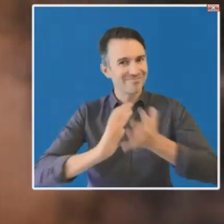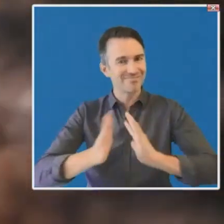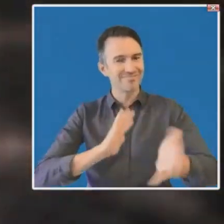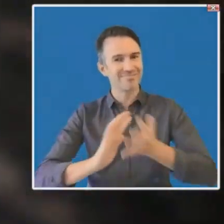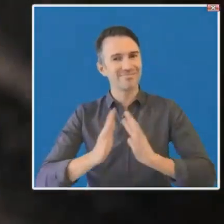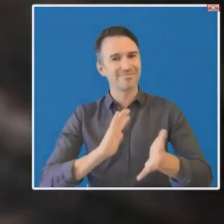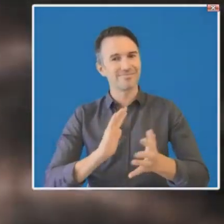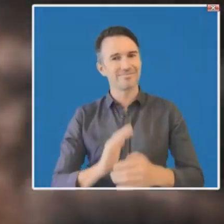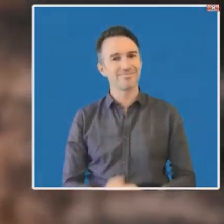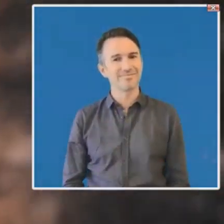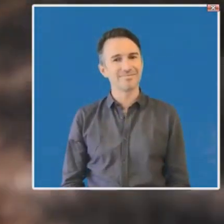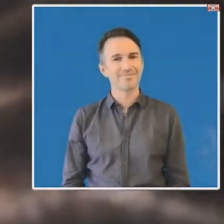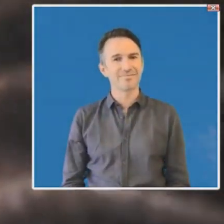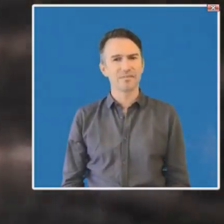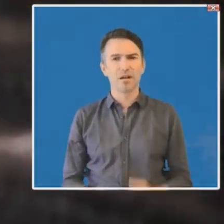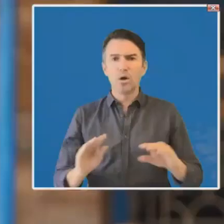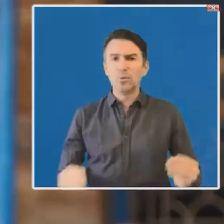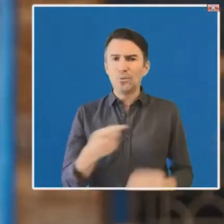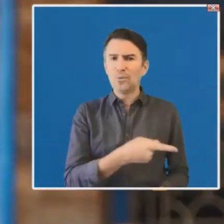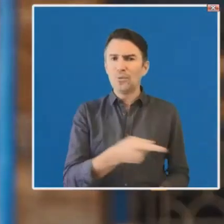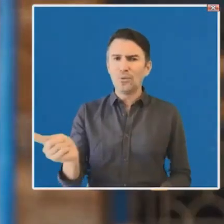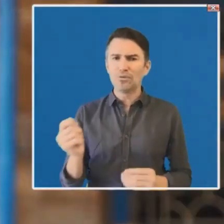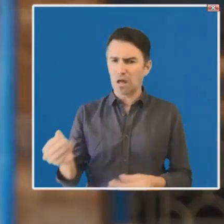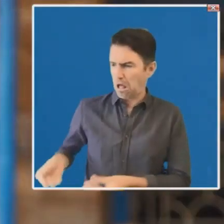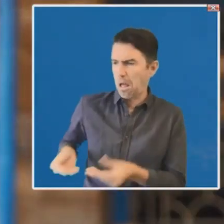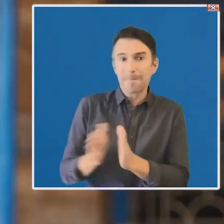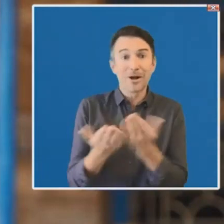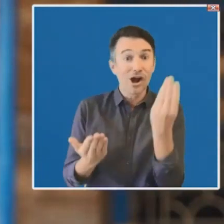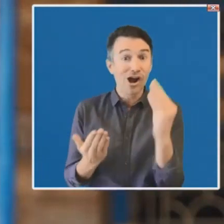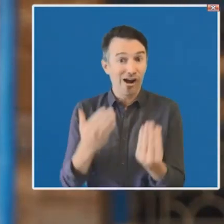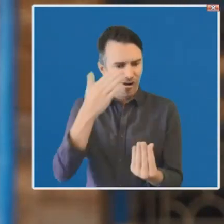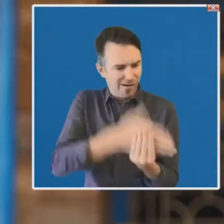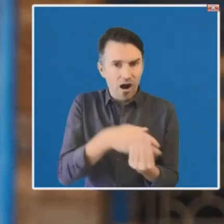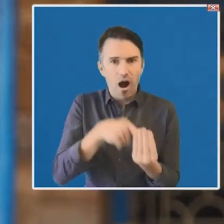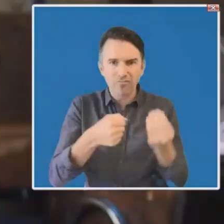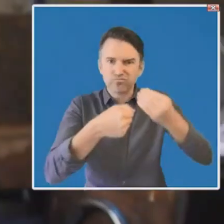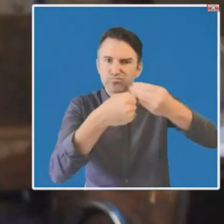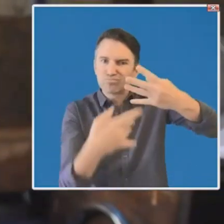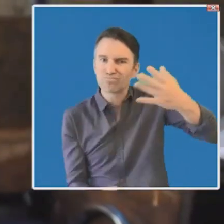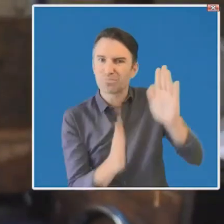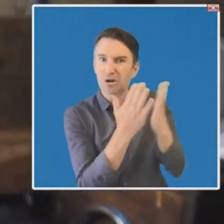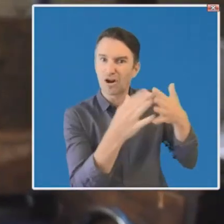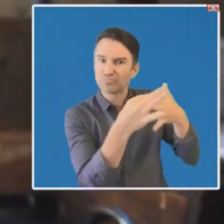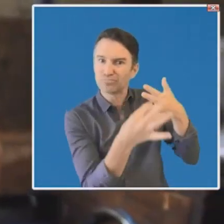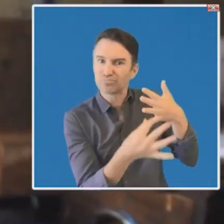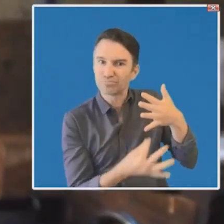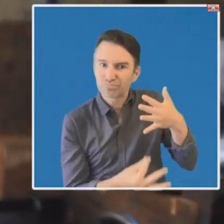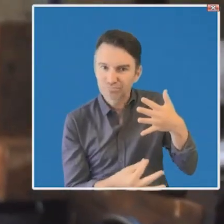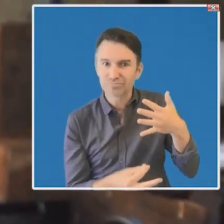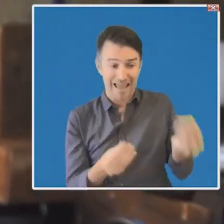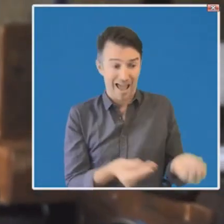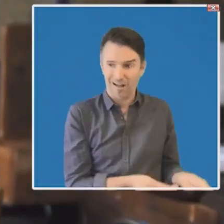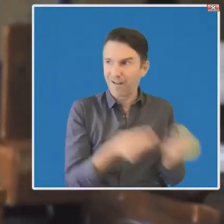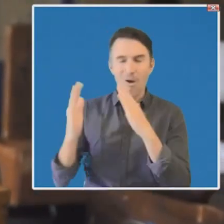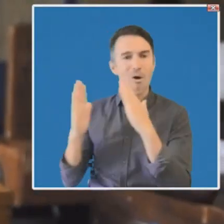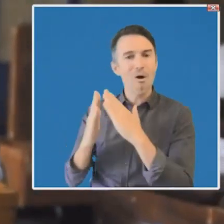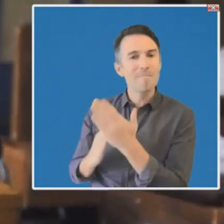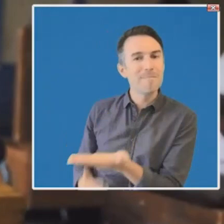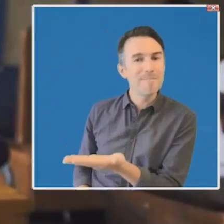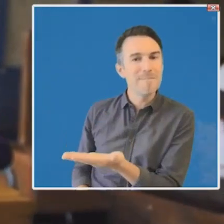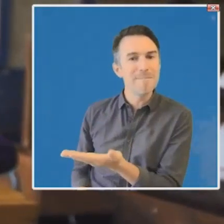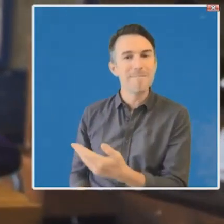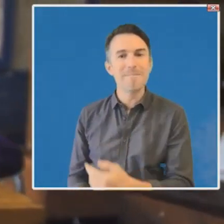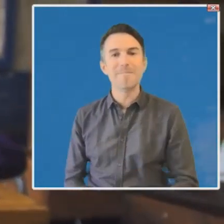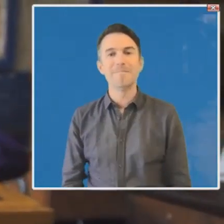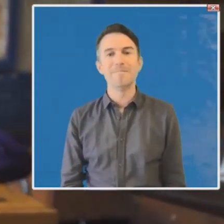David guitar teacher Kenya children they'll be able to carry the book with these are not only one, but a number of books and, of course, they can be able to access it.